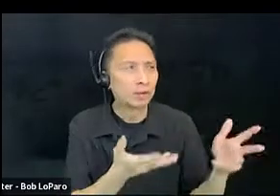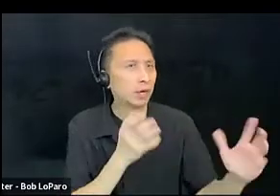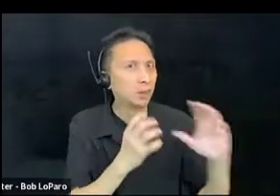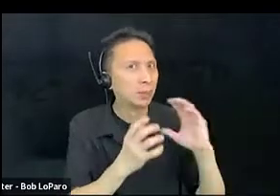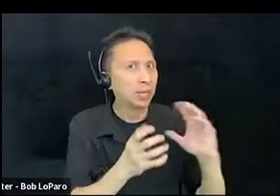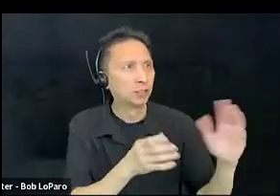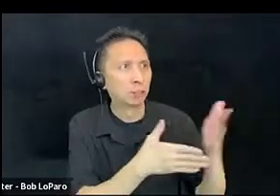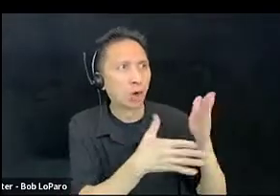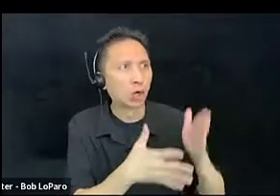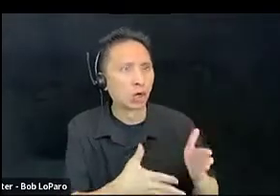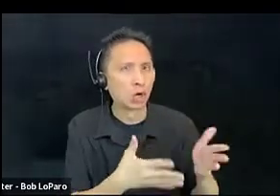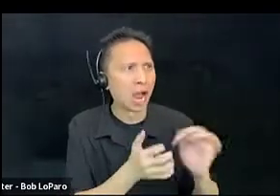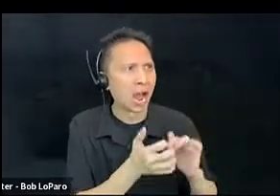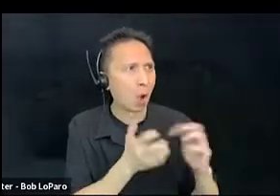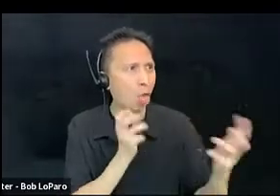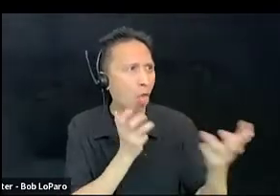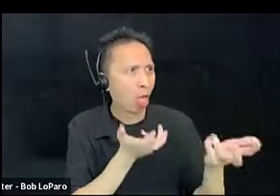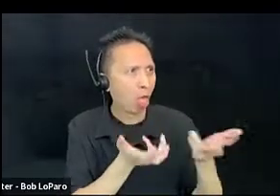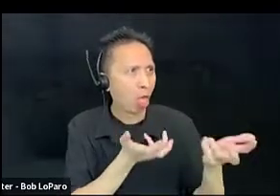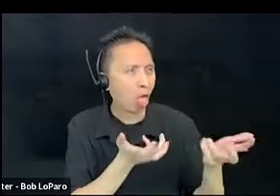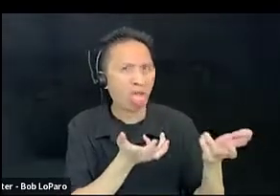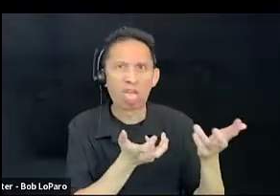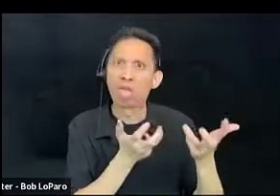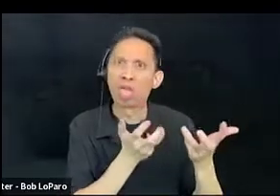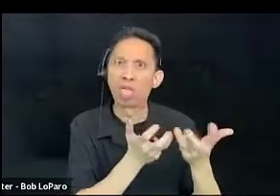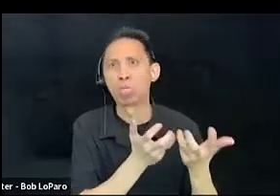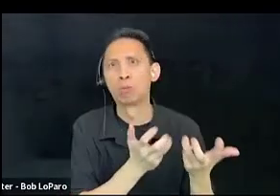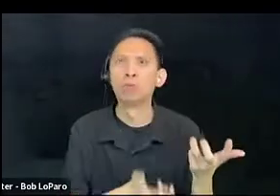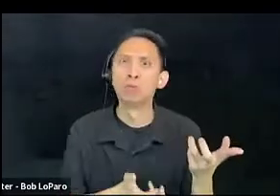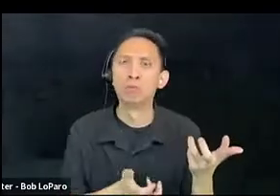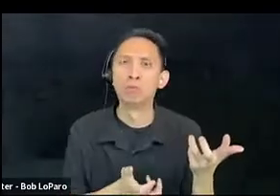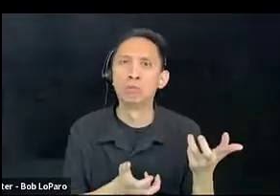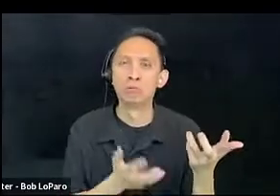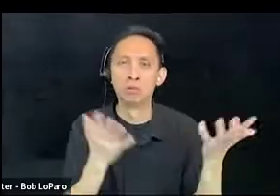to describe the modes of communication